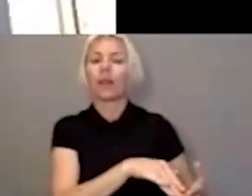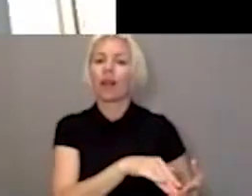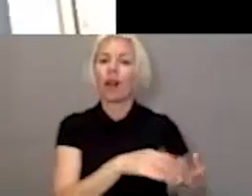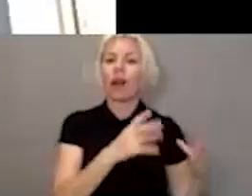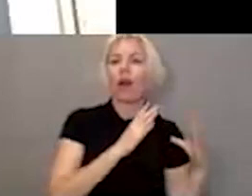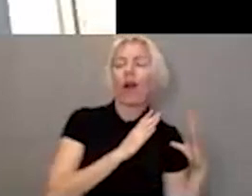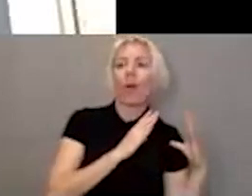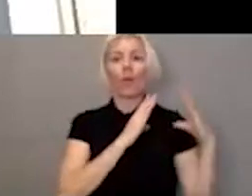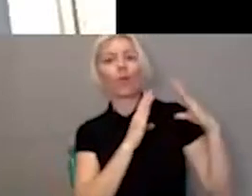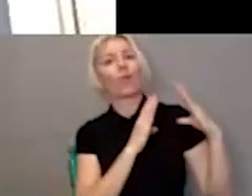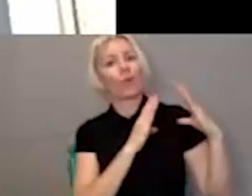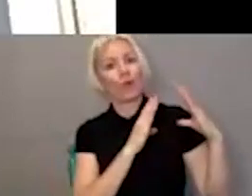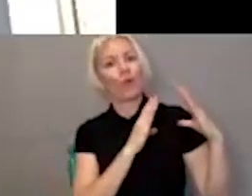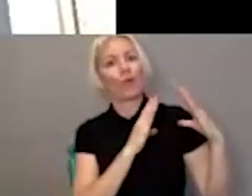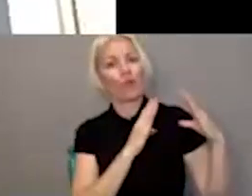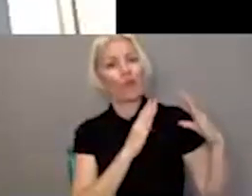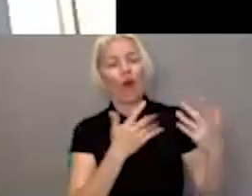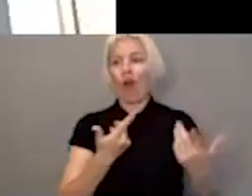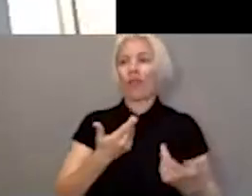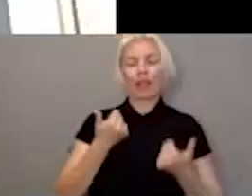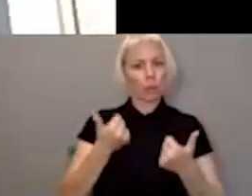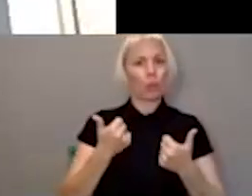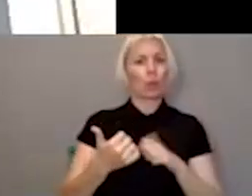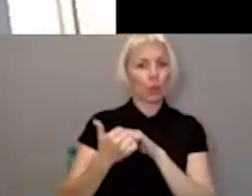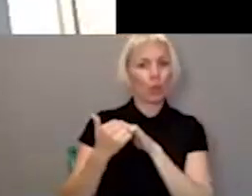day, because, you know, we stand on the shoulders of giants, and I particularly talk about our